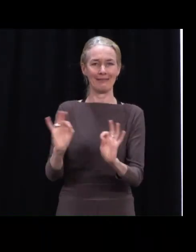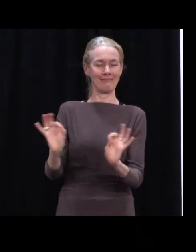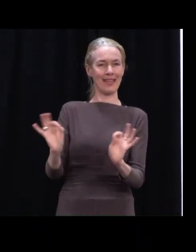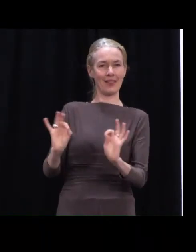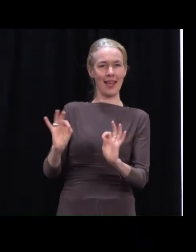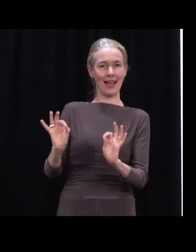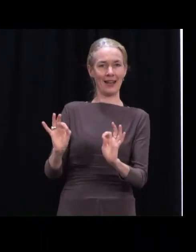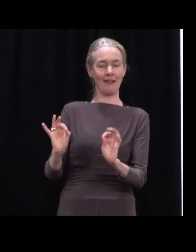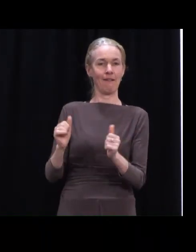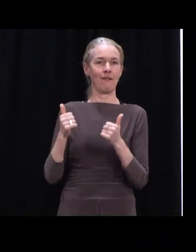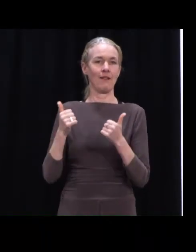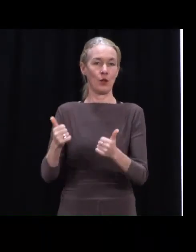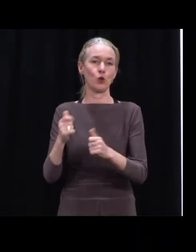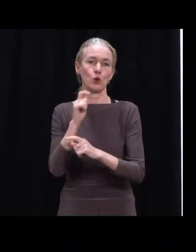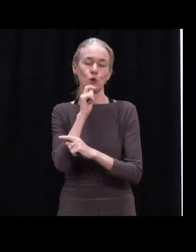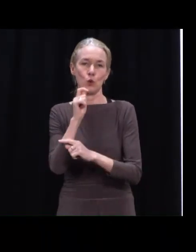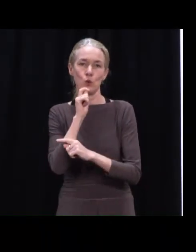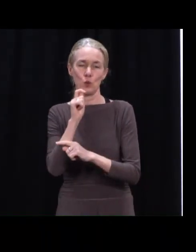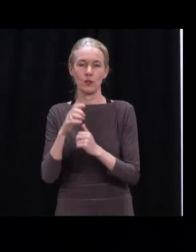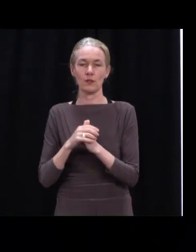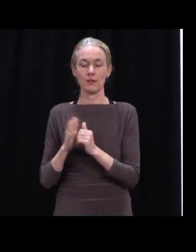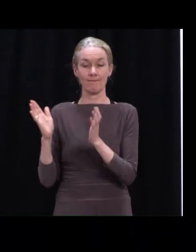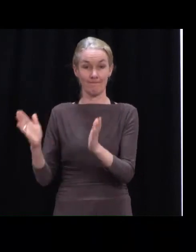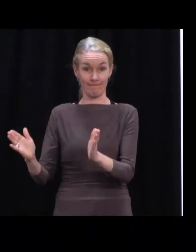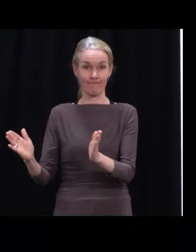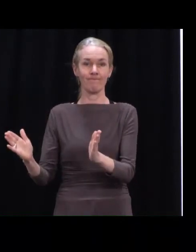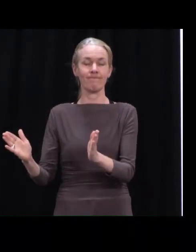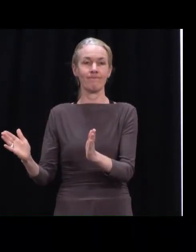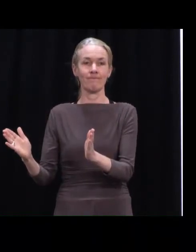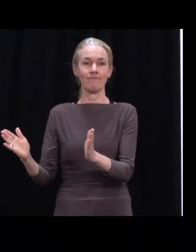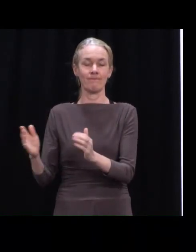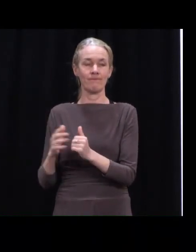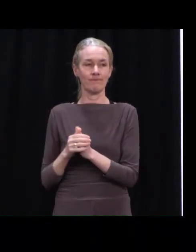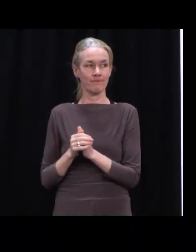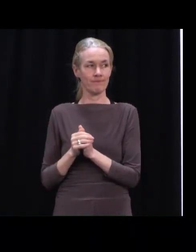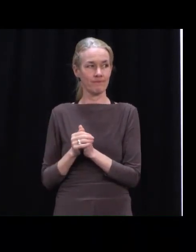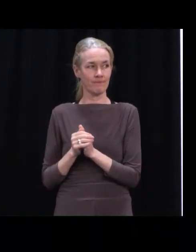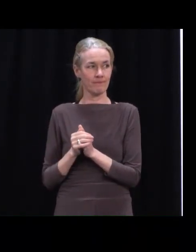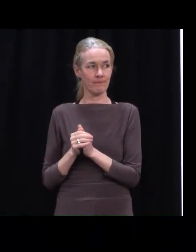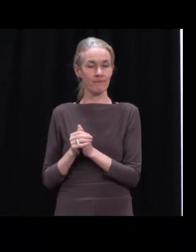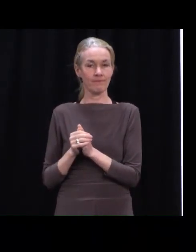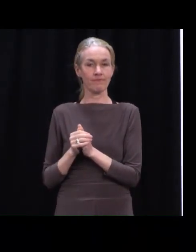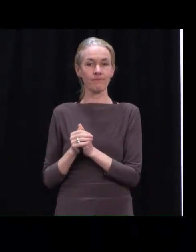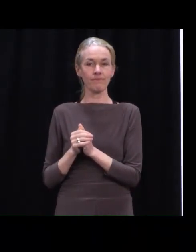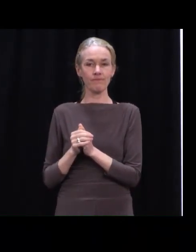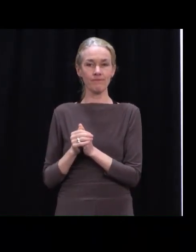any exposure events implying they've either been isolating